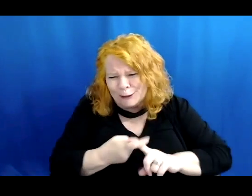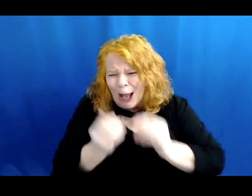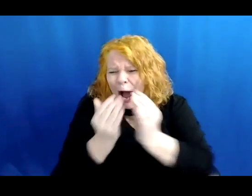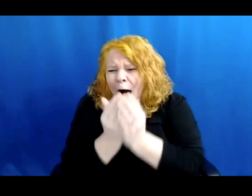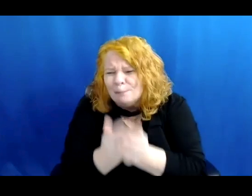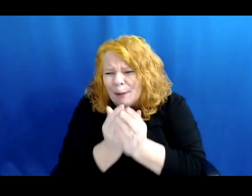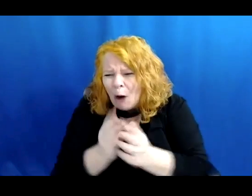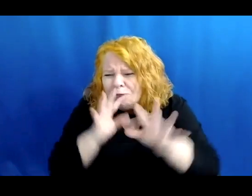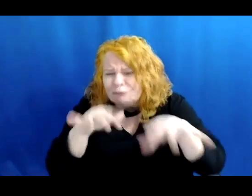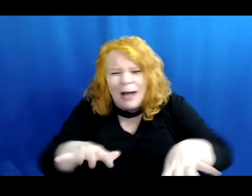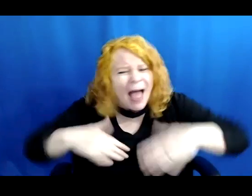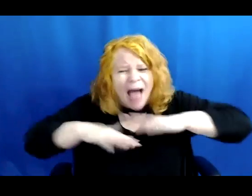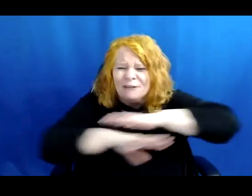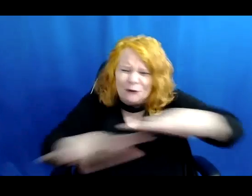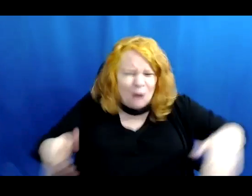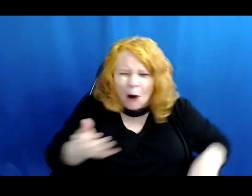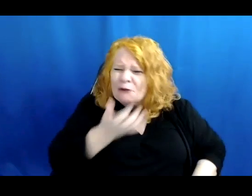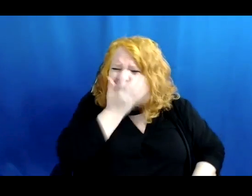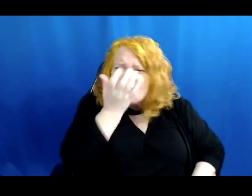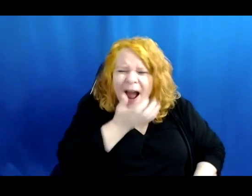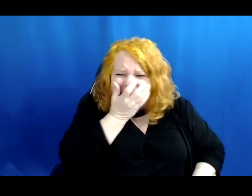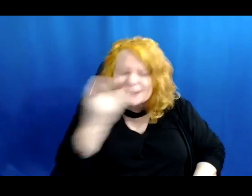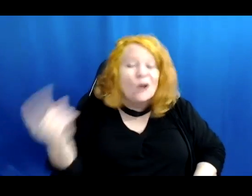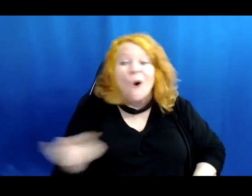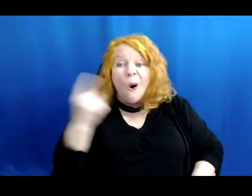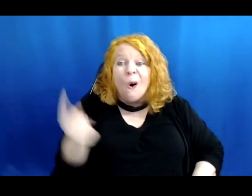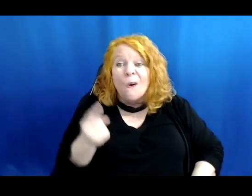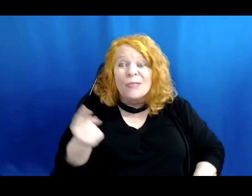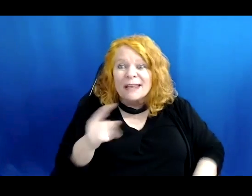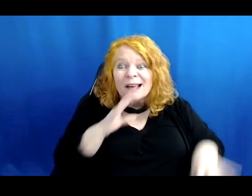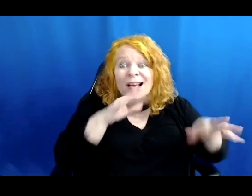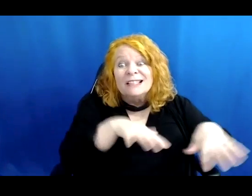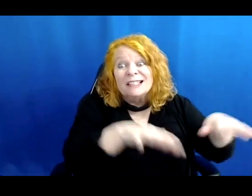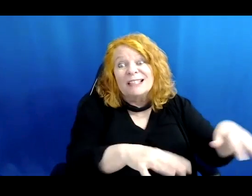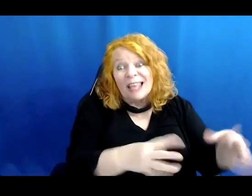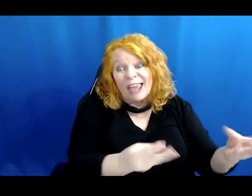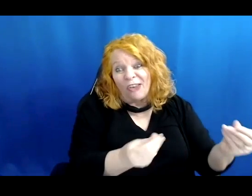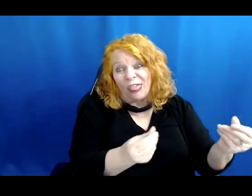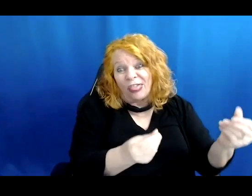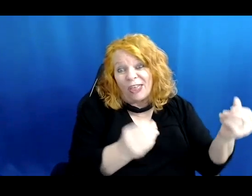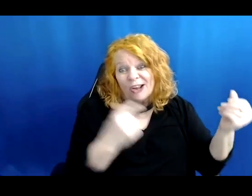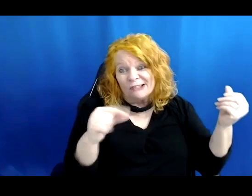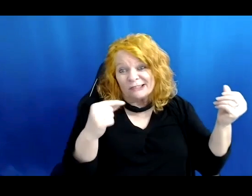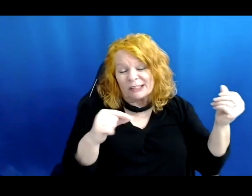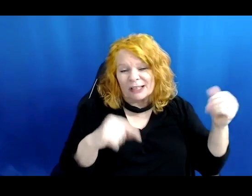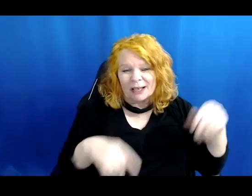at sea my lovely, only seaweed.” Silly Sailor Sid started to laugh out loud.